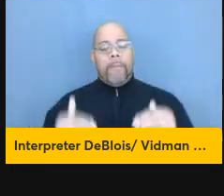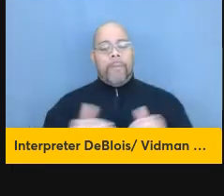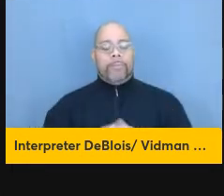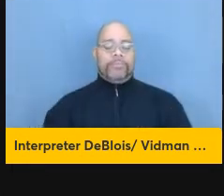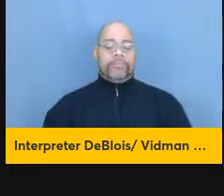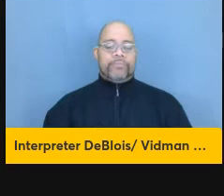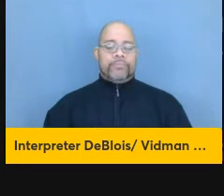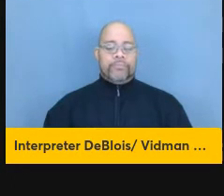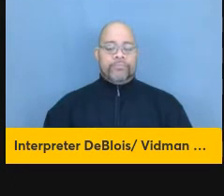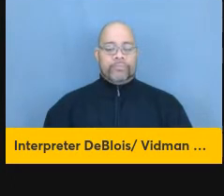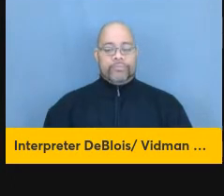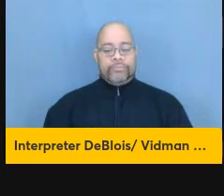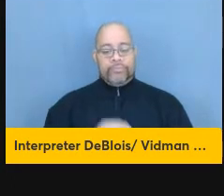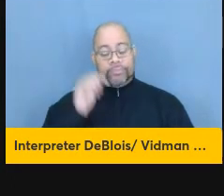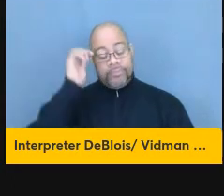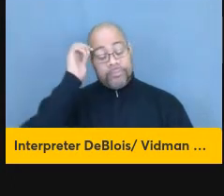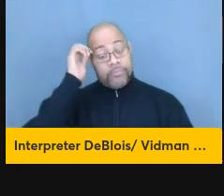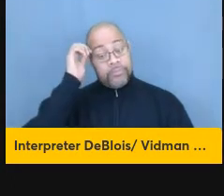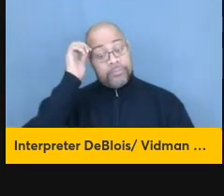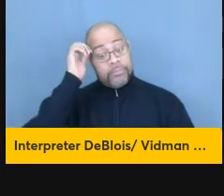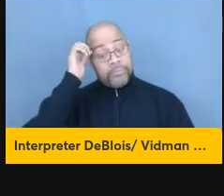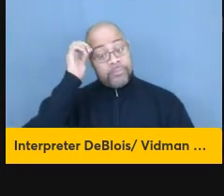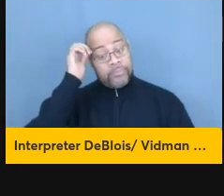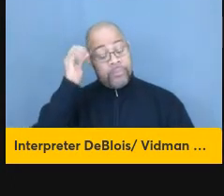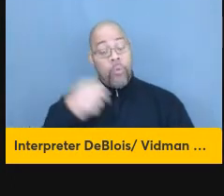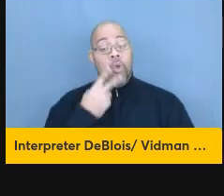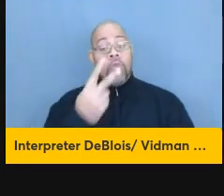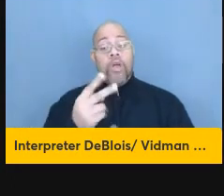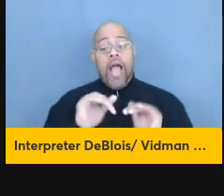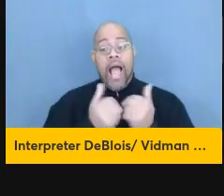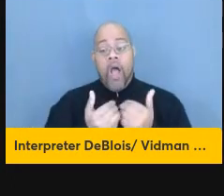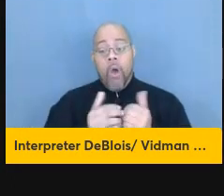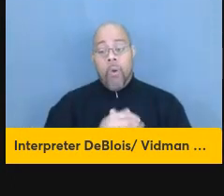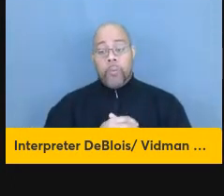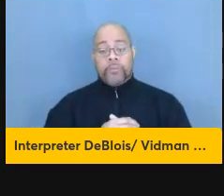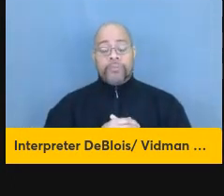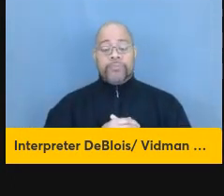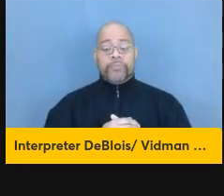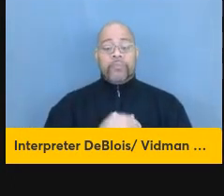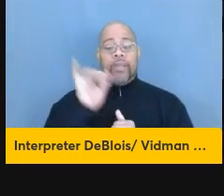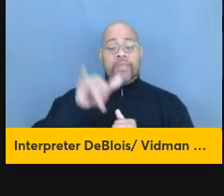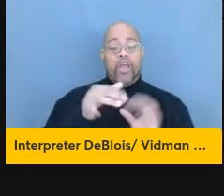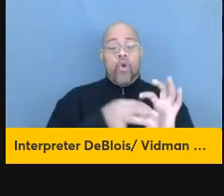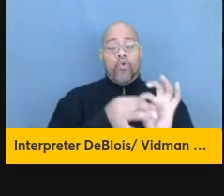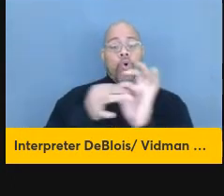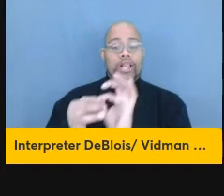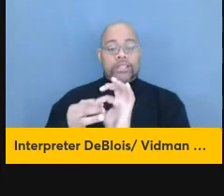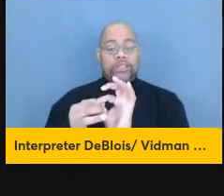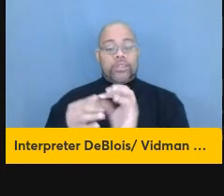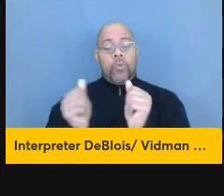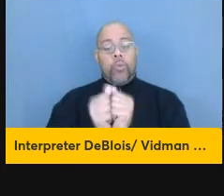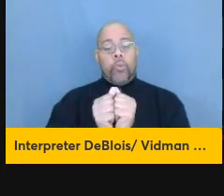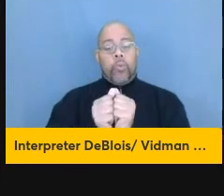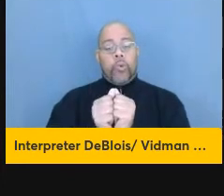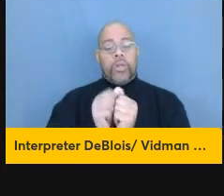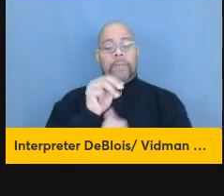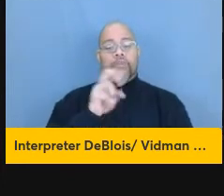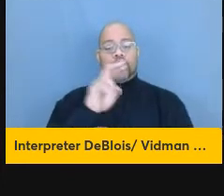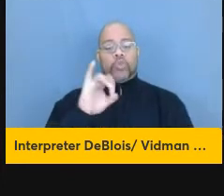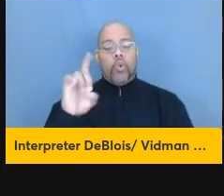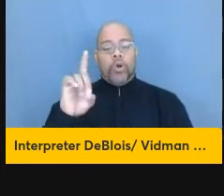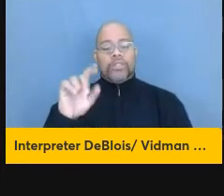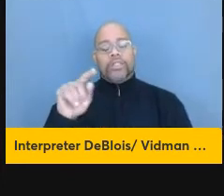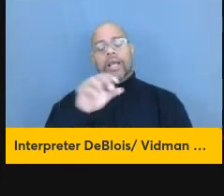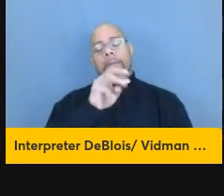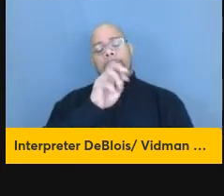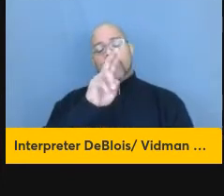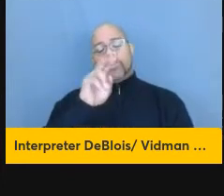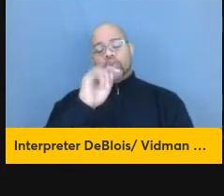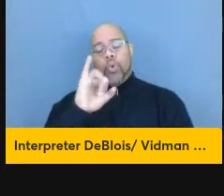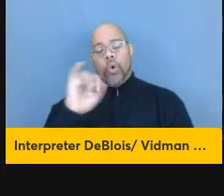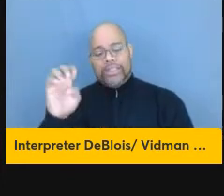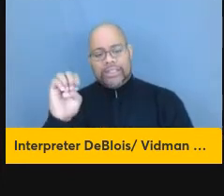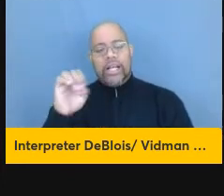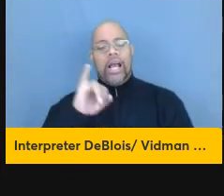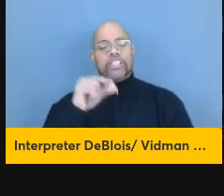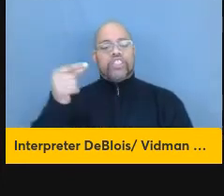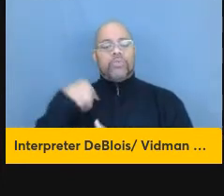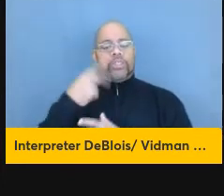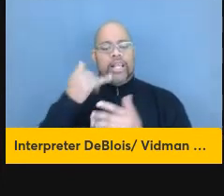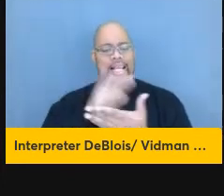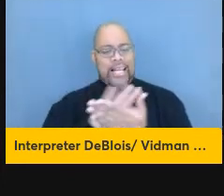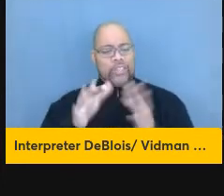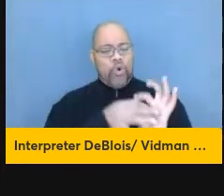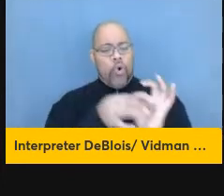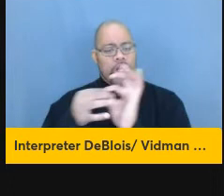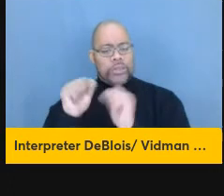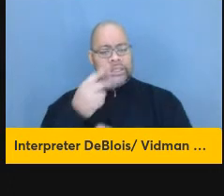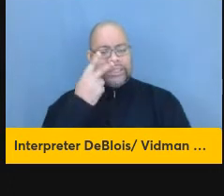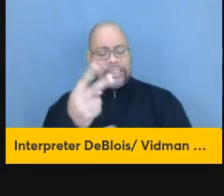there. We looked at how this correlates with marathon IgG. And again, we found a nice correlation that you can see there, the